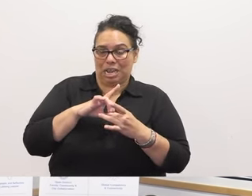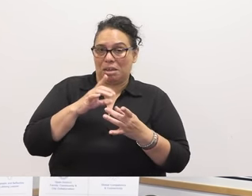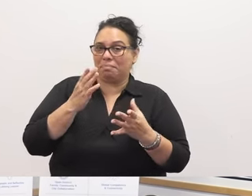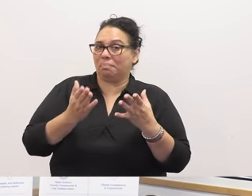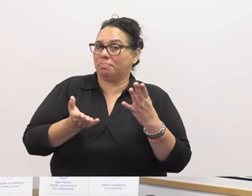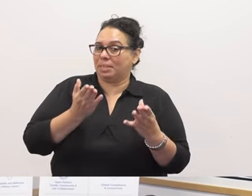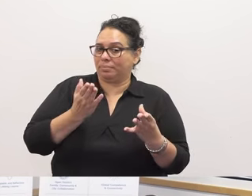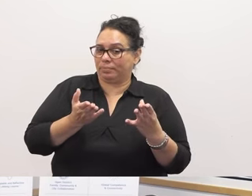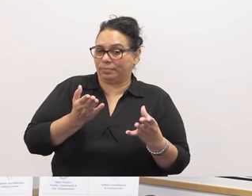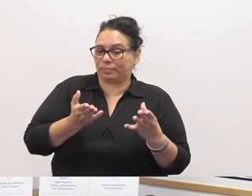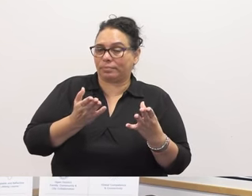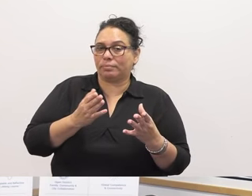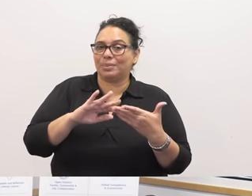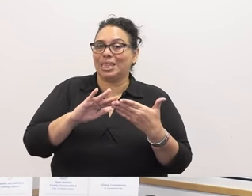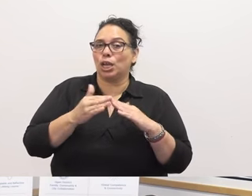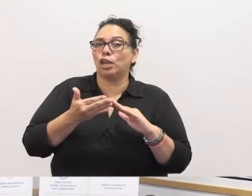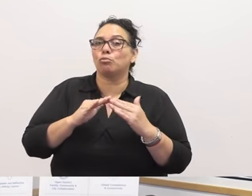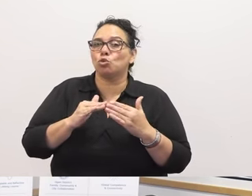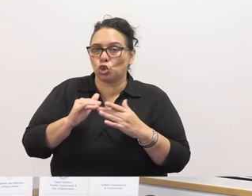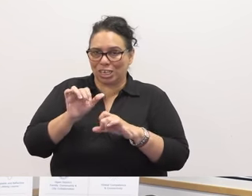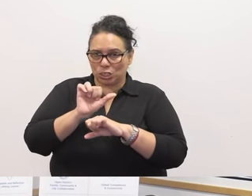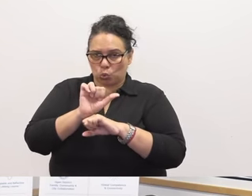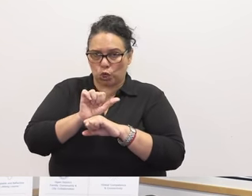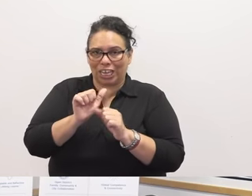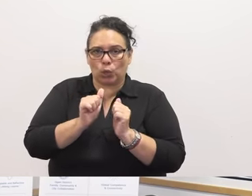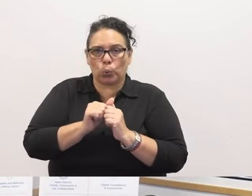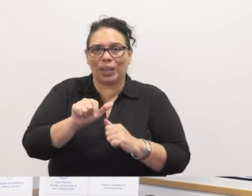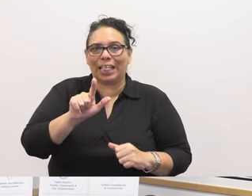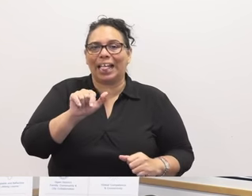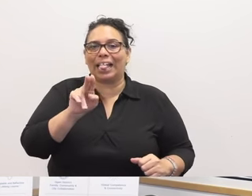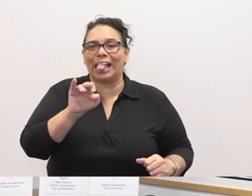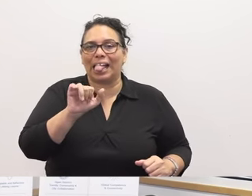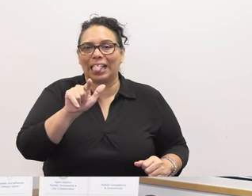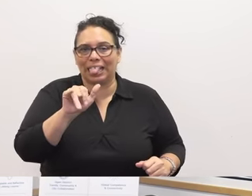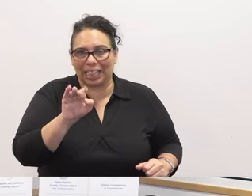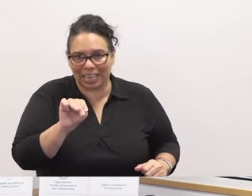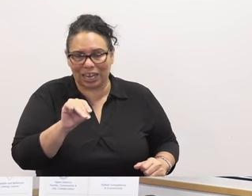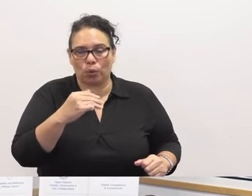the community is working with Lincoln, that we have community partners at Lincoln